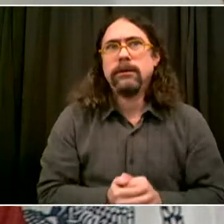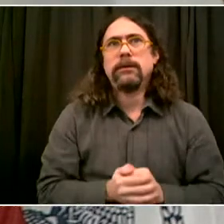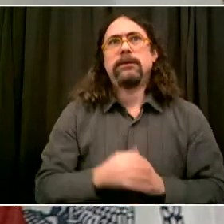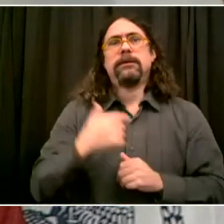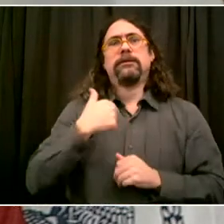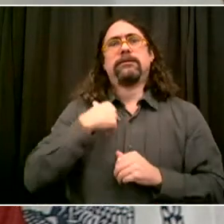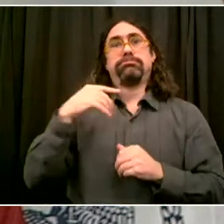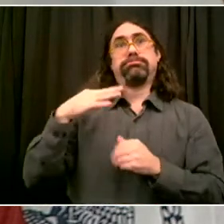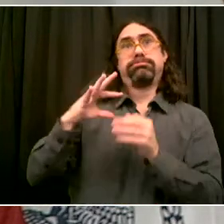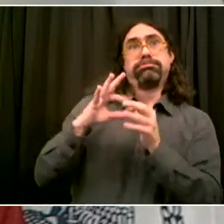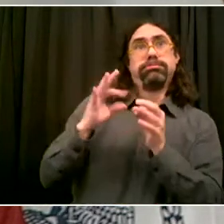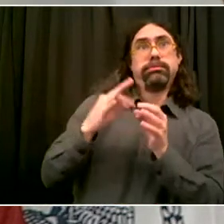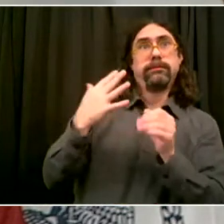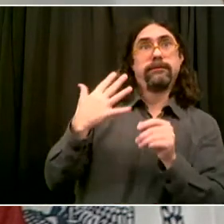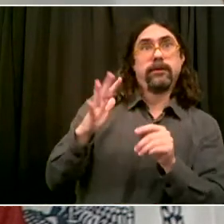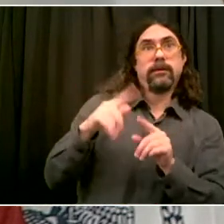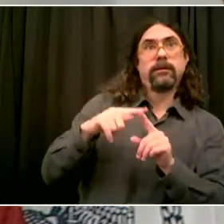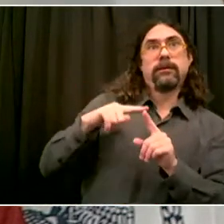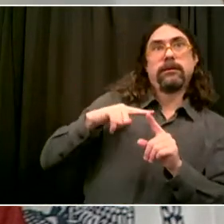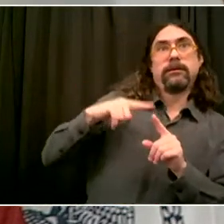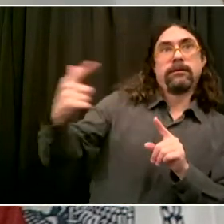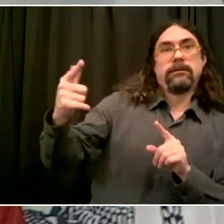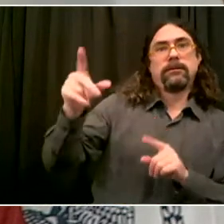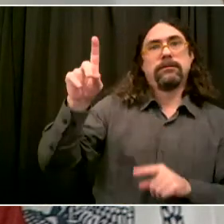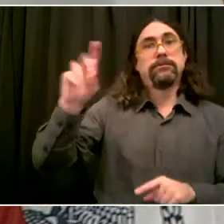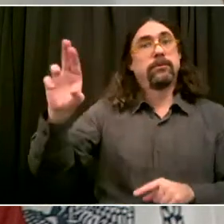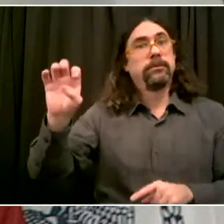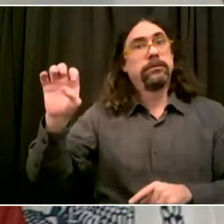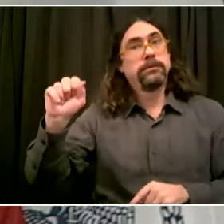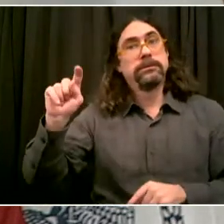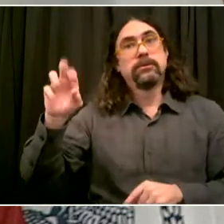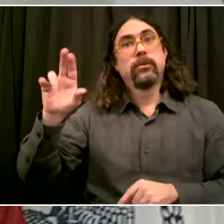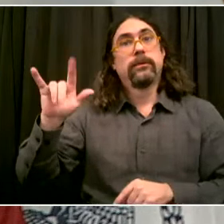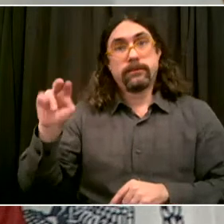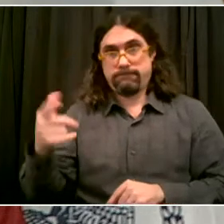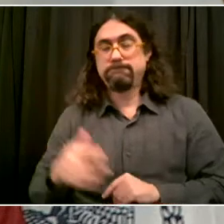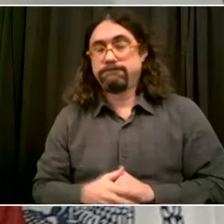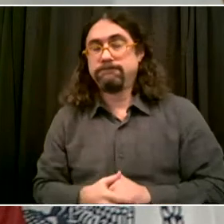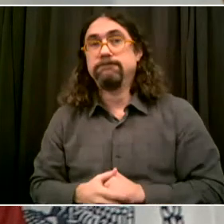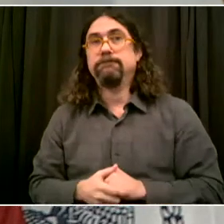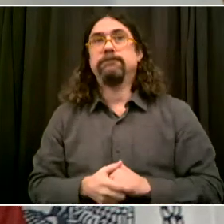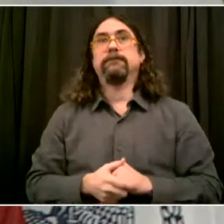I'M GOING TO TURN TO DR. EASTERLING. THIS WAS FIRST BROUGHT TO MY AAENTTENTTN TIOON